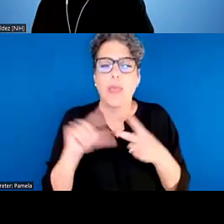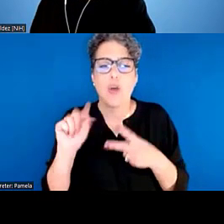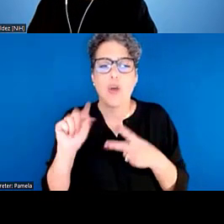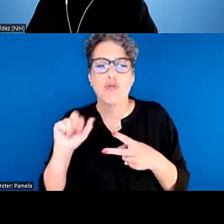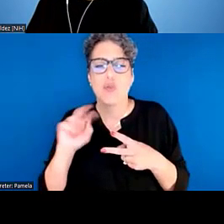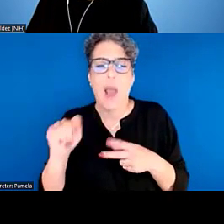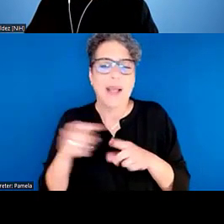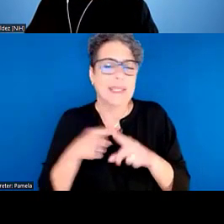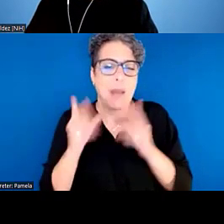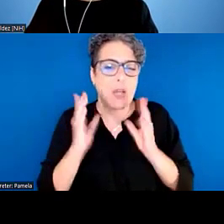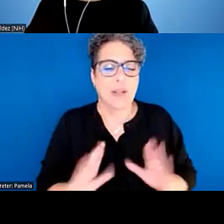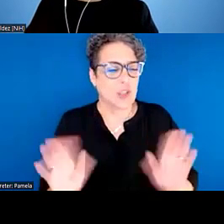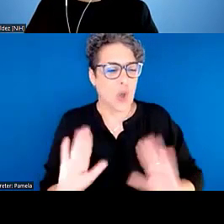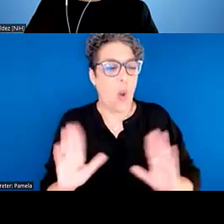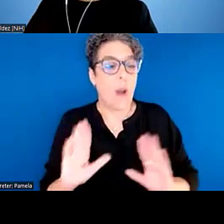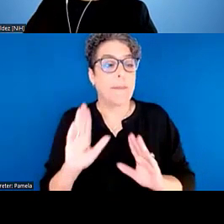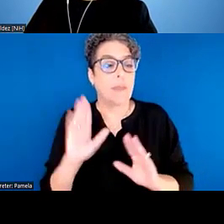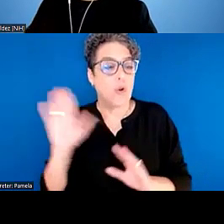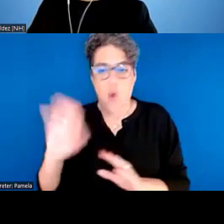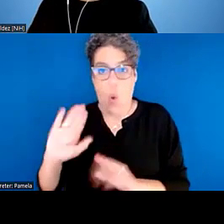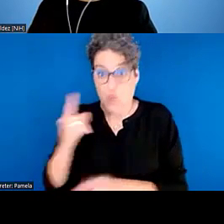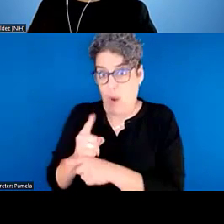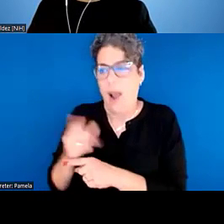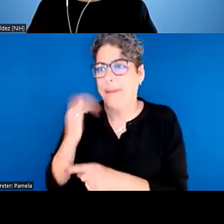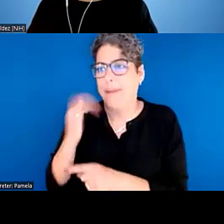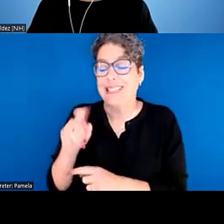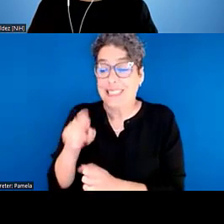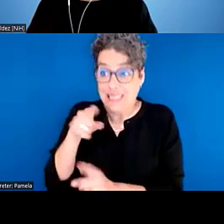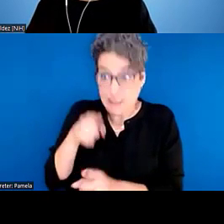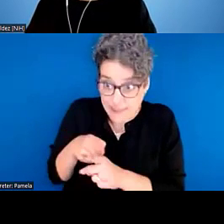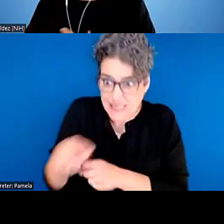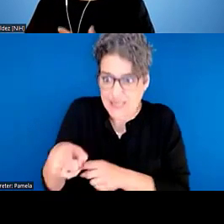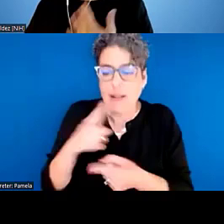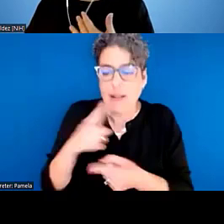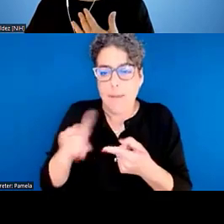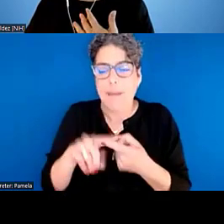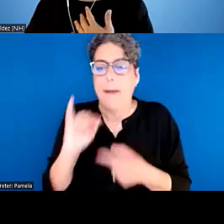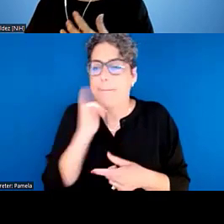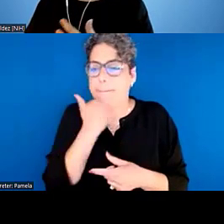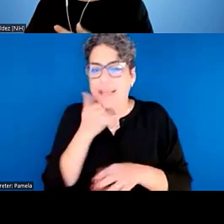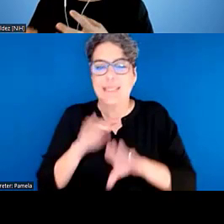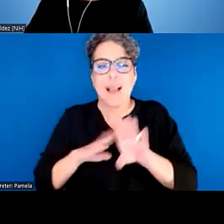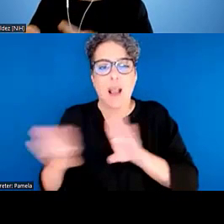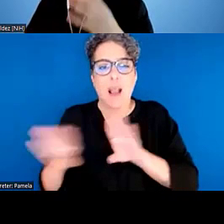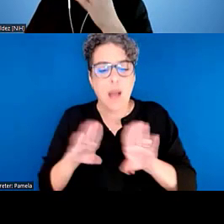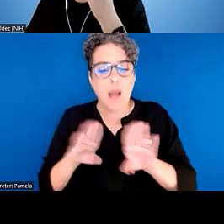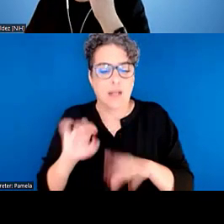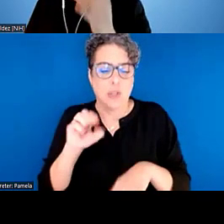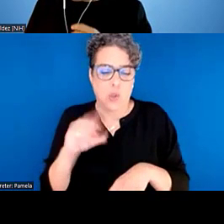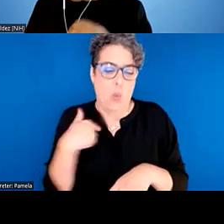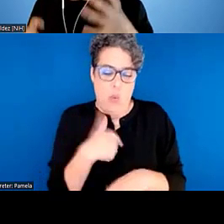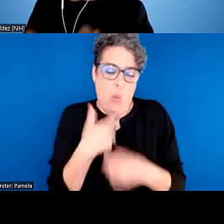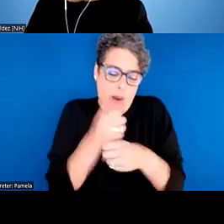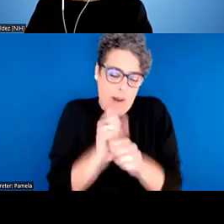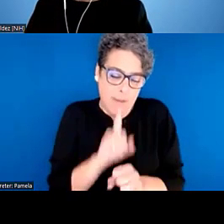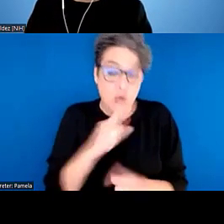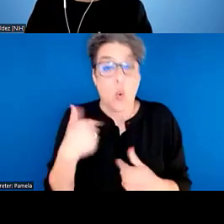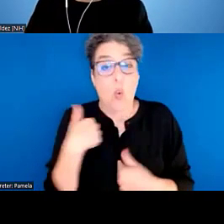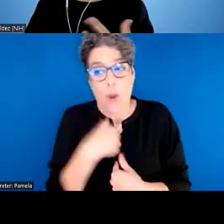Dr. Patricia Valdez: No, because it's specifically about research misconduct findings, and you want to tell us because we'll make sure that it's held confidential and only shared with those